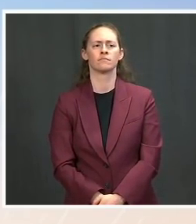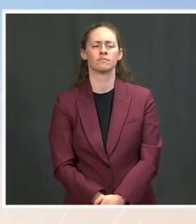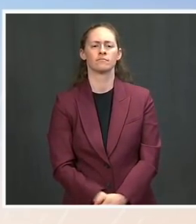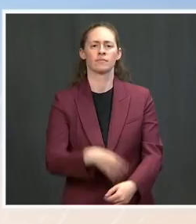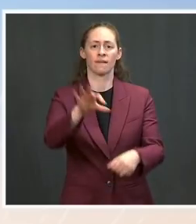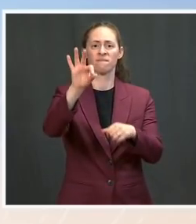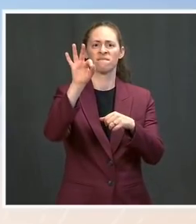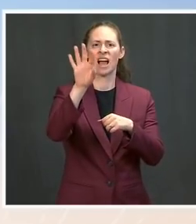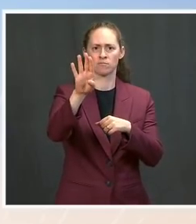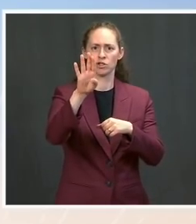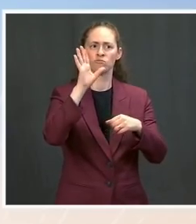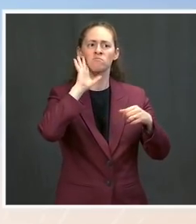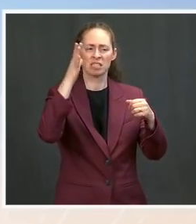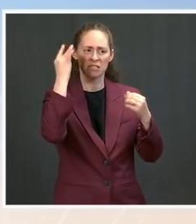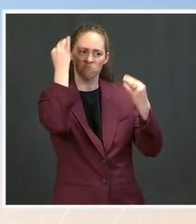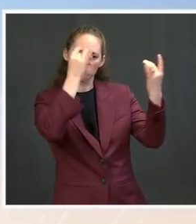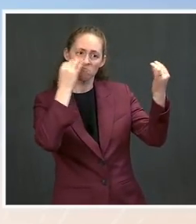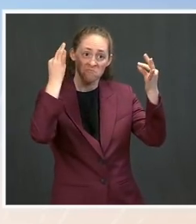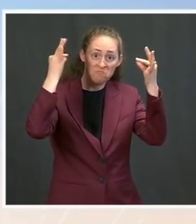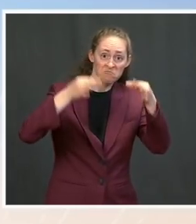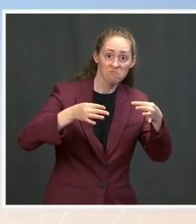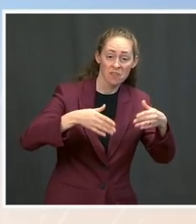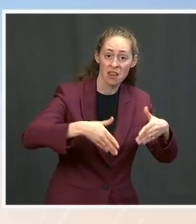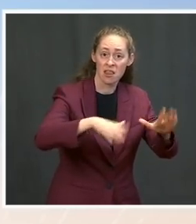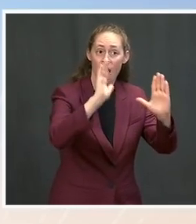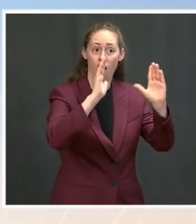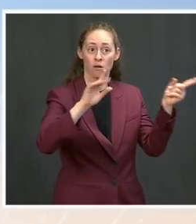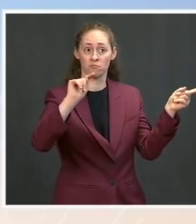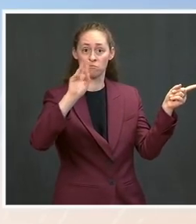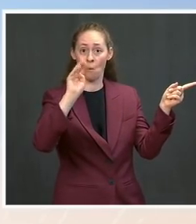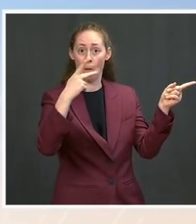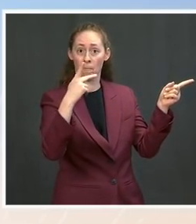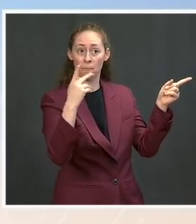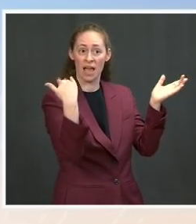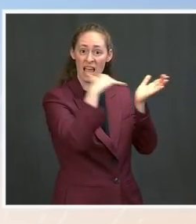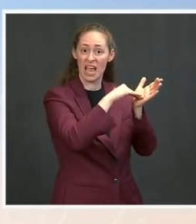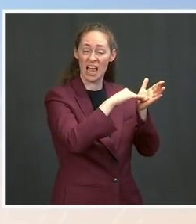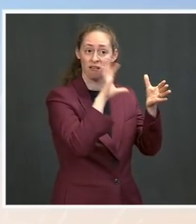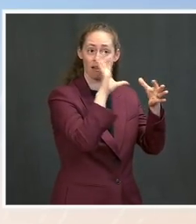If he is reinstated, is there any change in strategy that the White House would put in messaging?